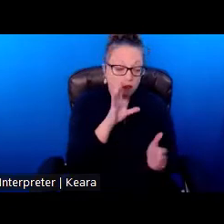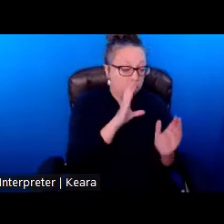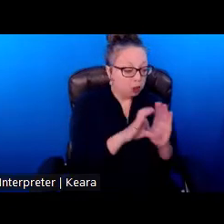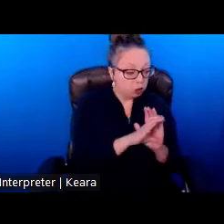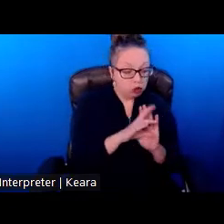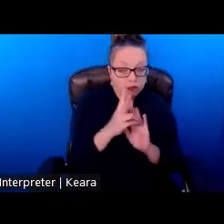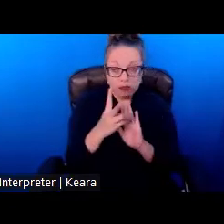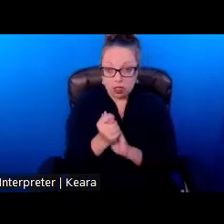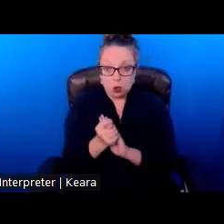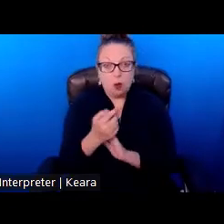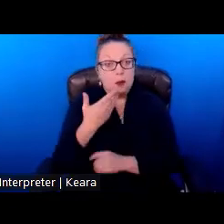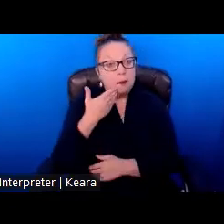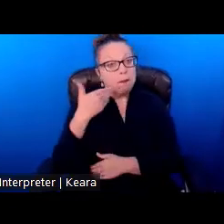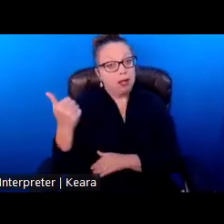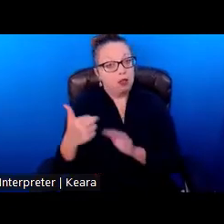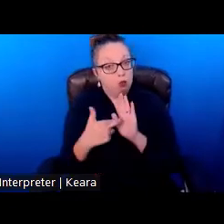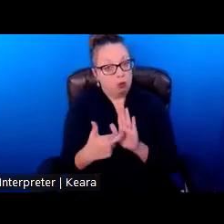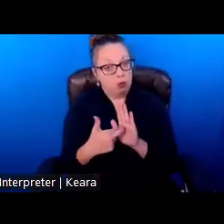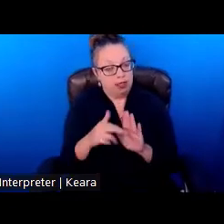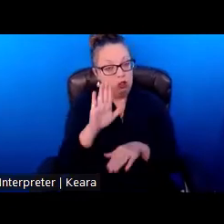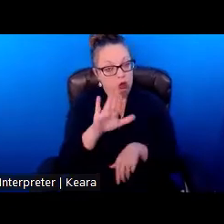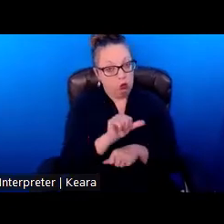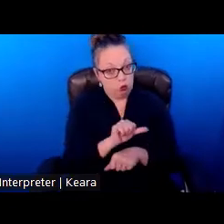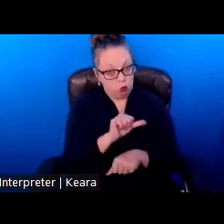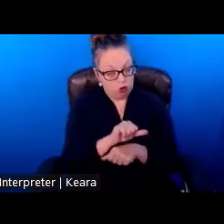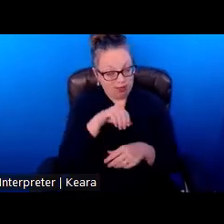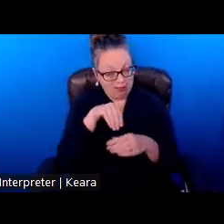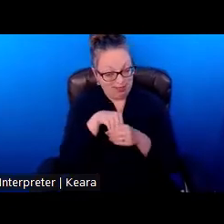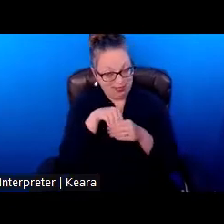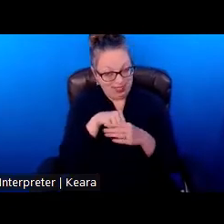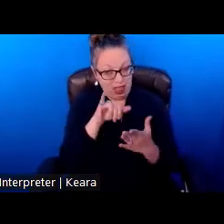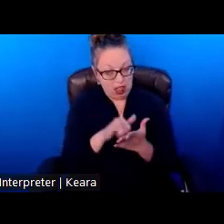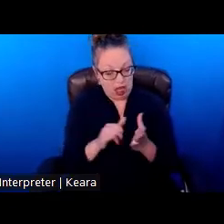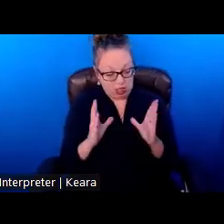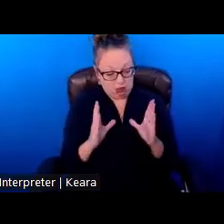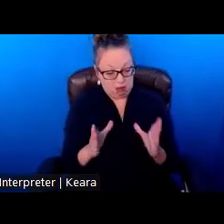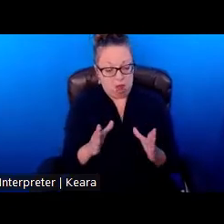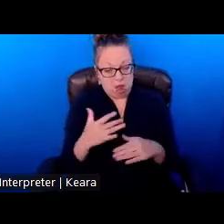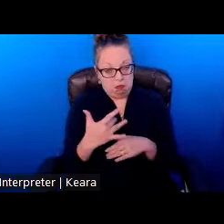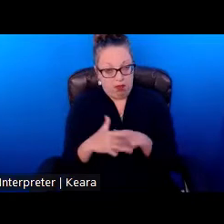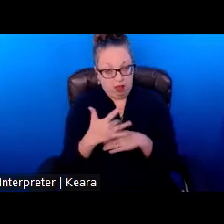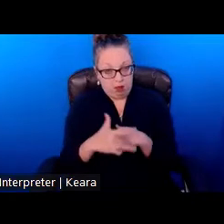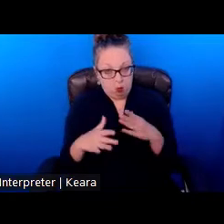within the space allotted in the application. Applicants may submit both image and video